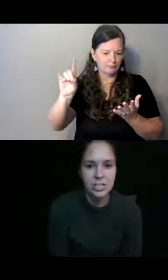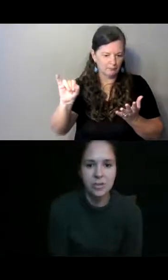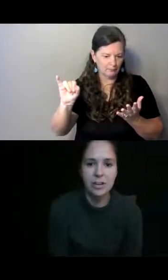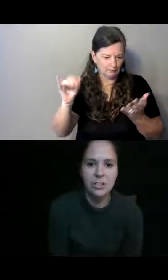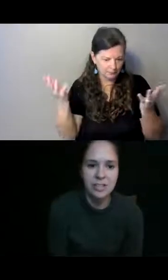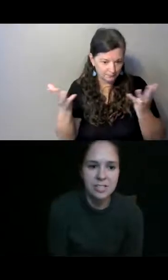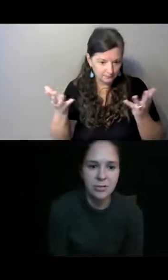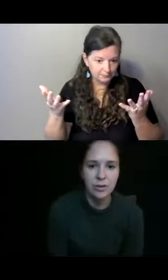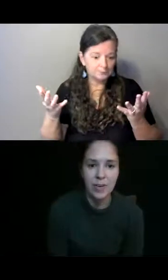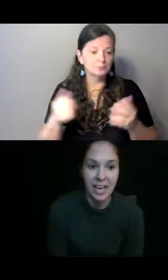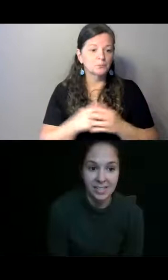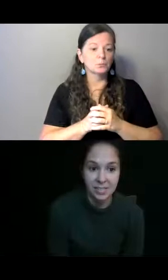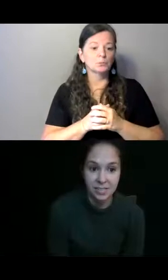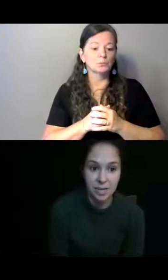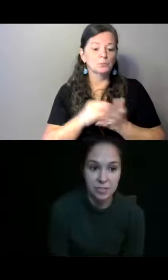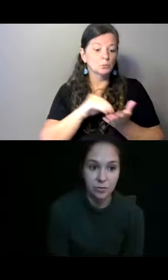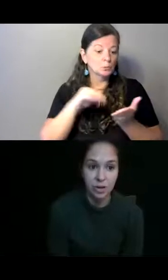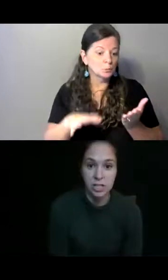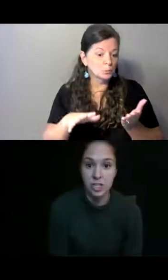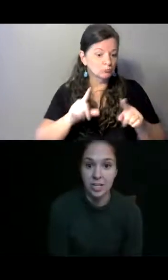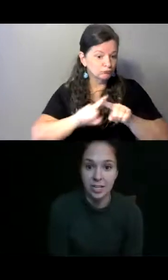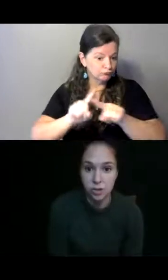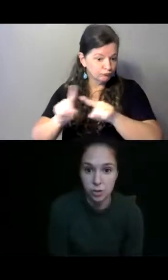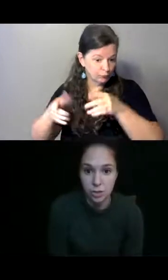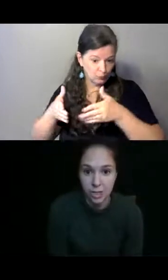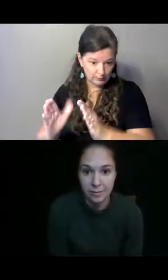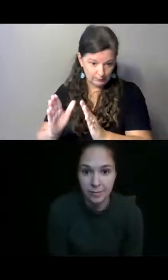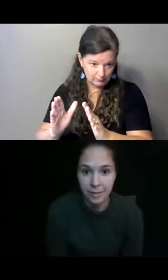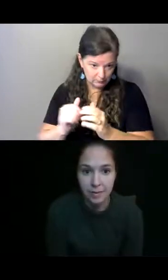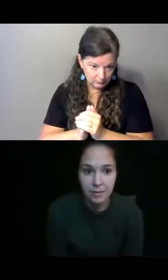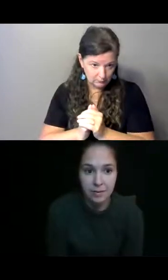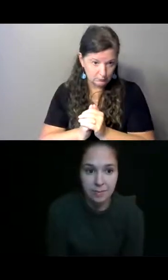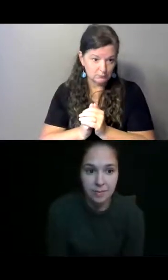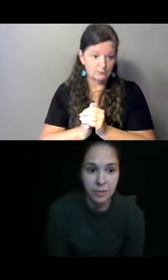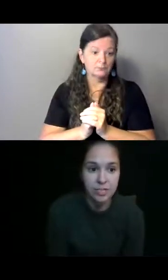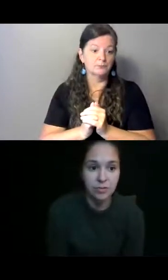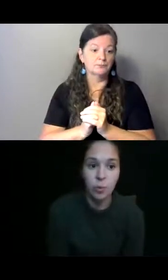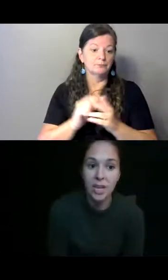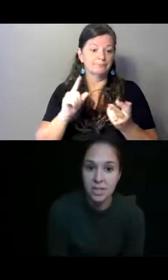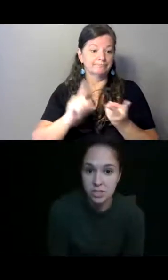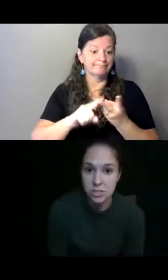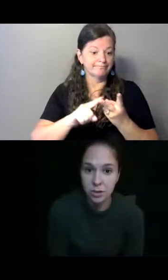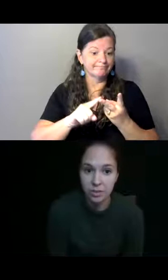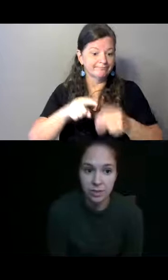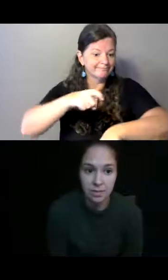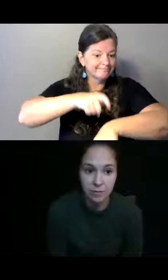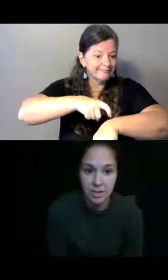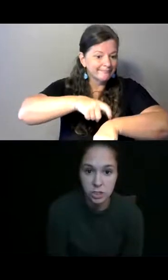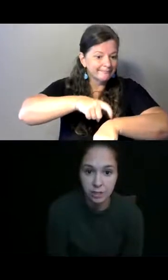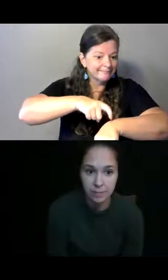So, there are different facets of differentiated instruction. There are different ways to learn the information.